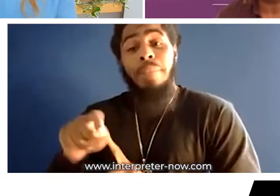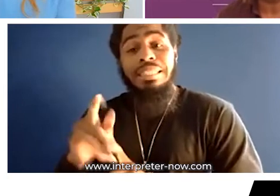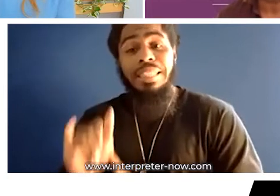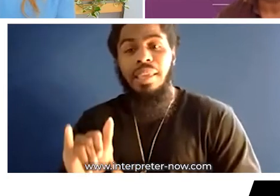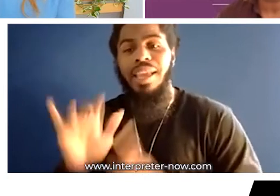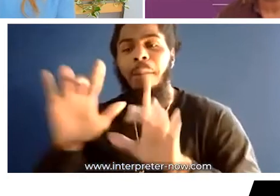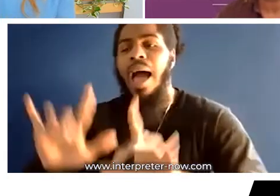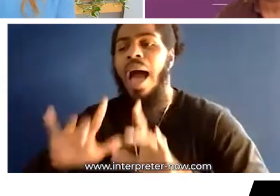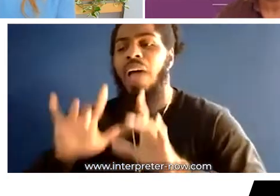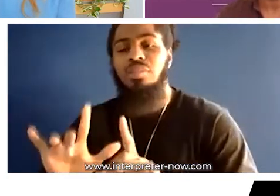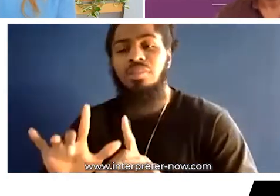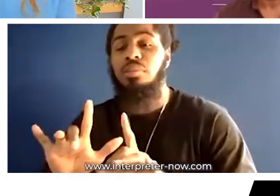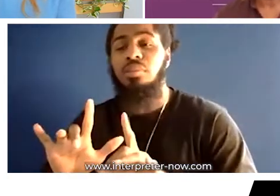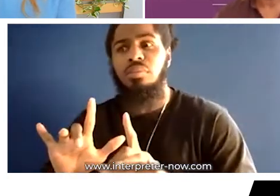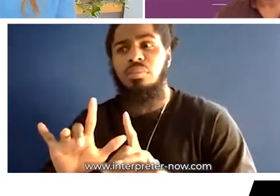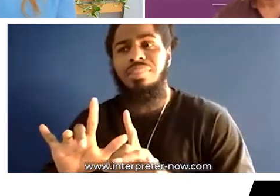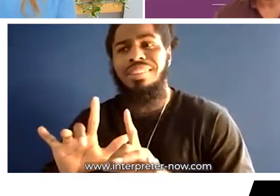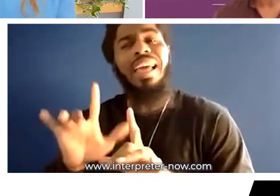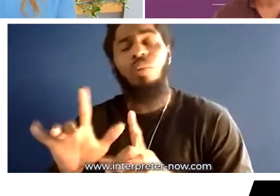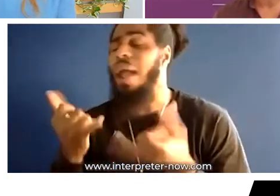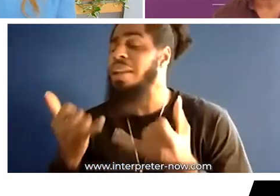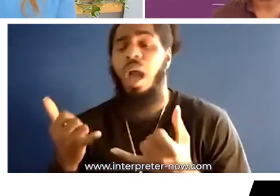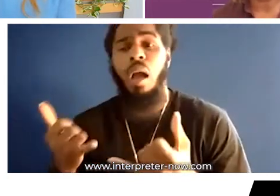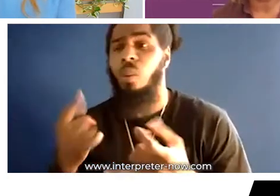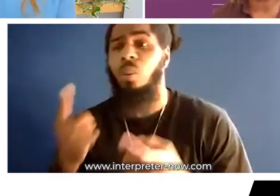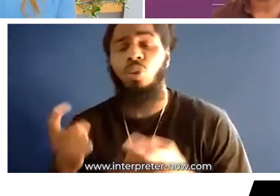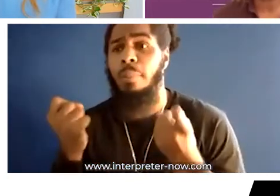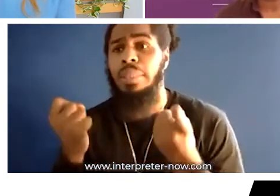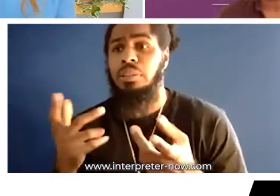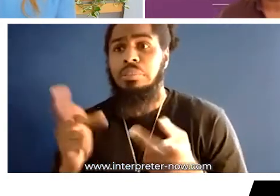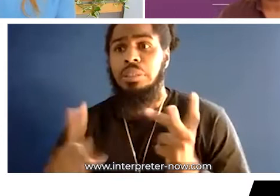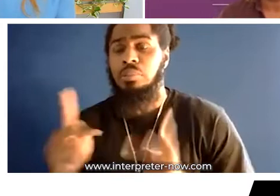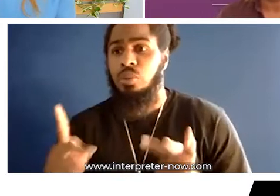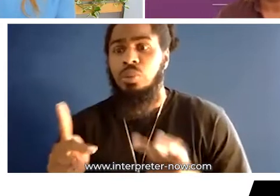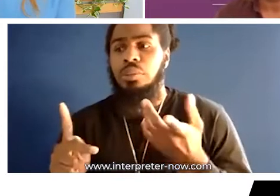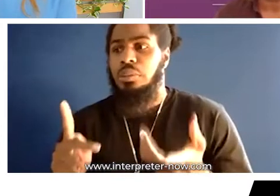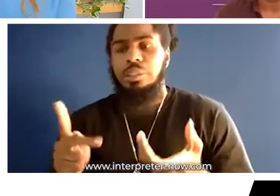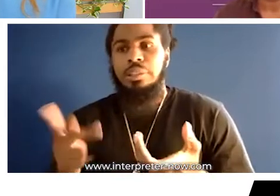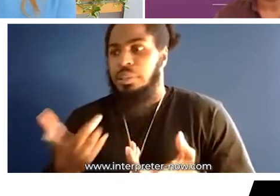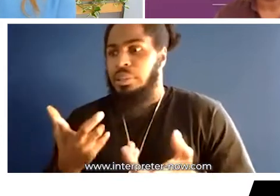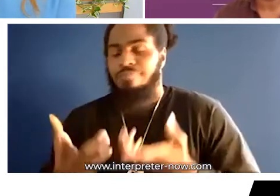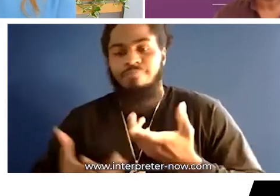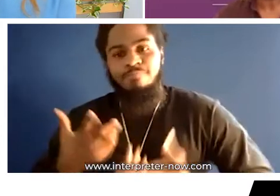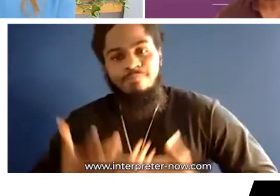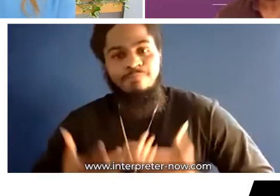There are a lot of stressors that are right now happening as we think about all the social complex issues that people are navigating.